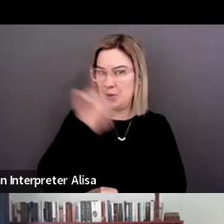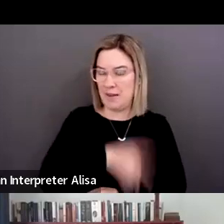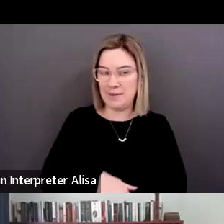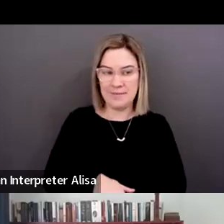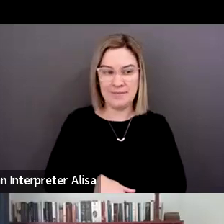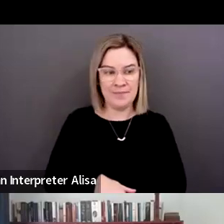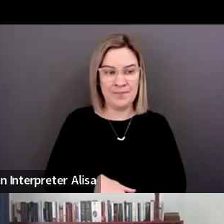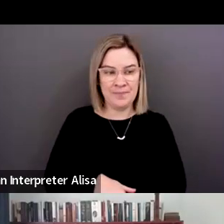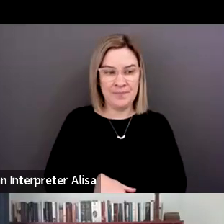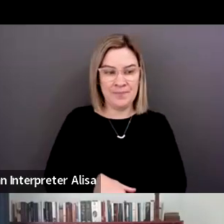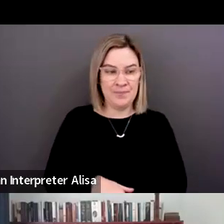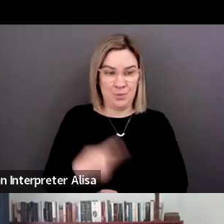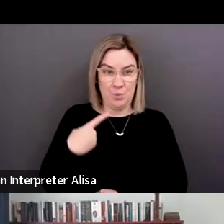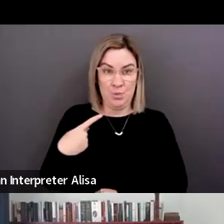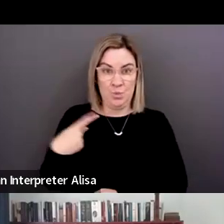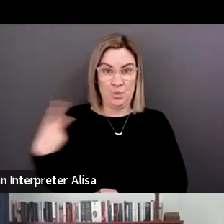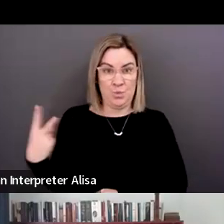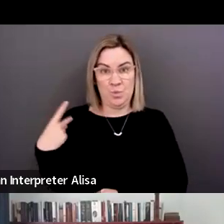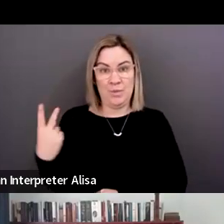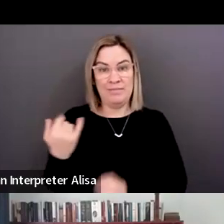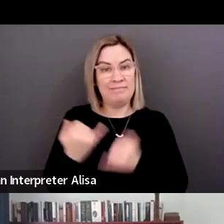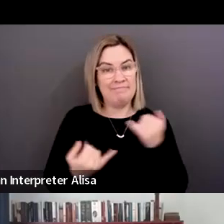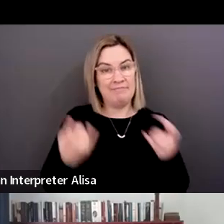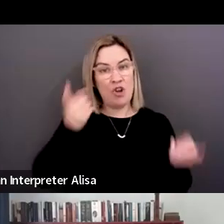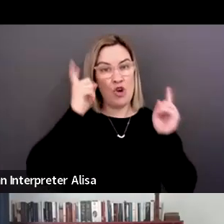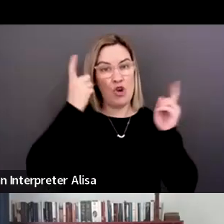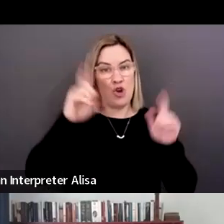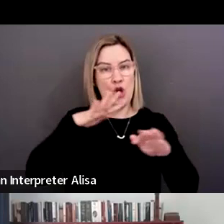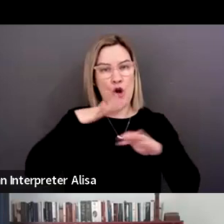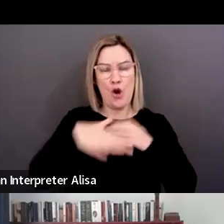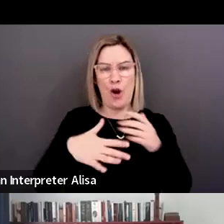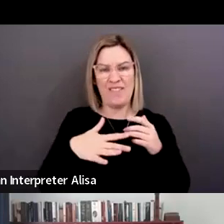Sure. Yeah. So, yeah, kind of riffing off a lot of the